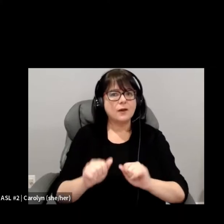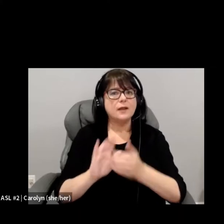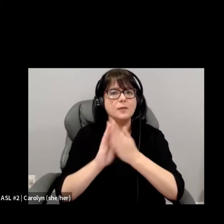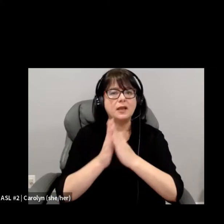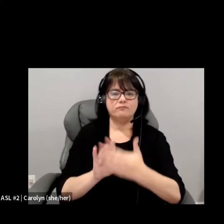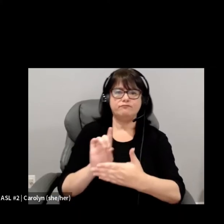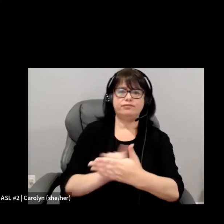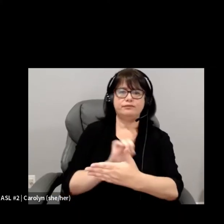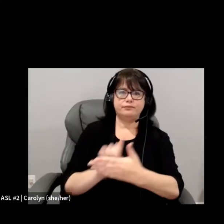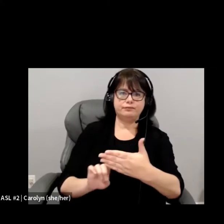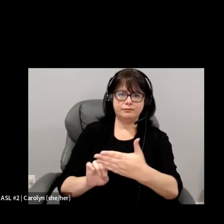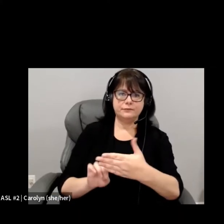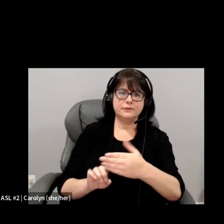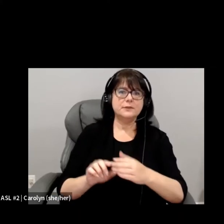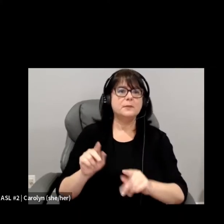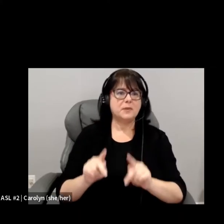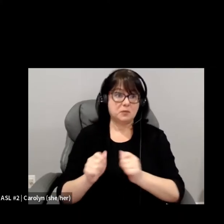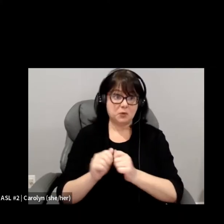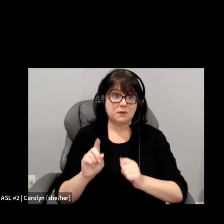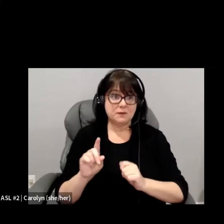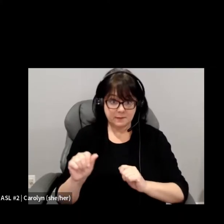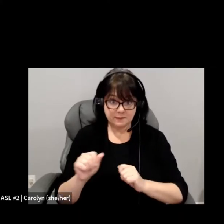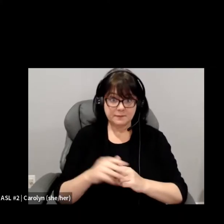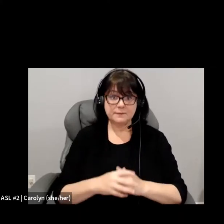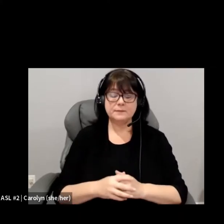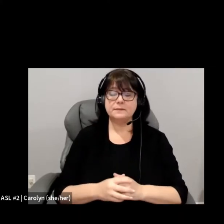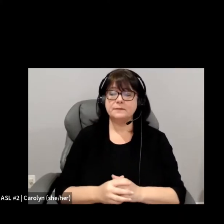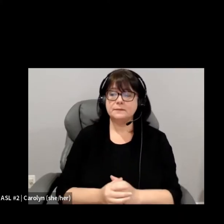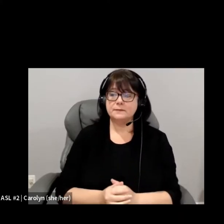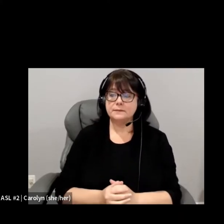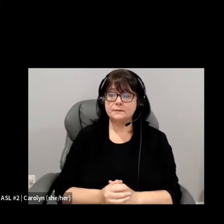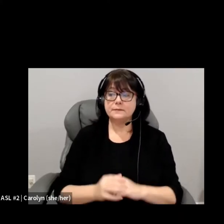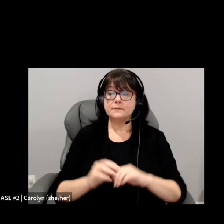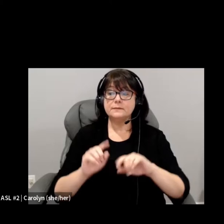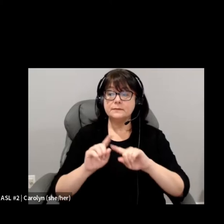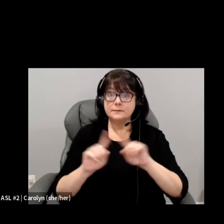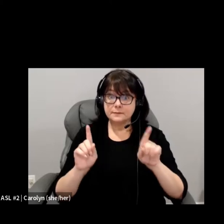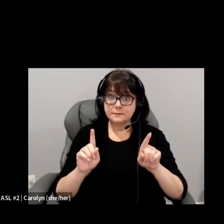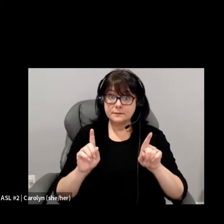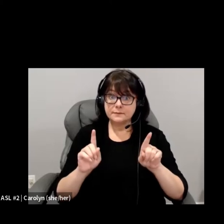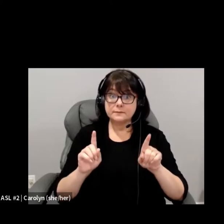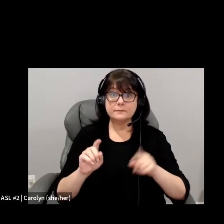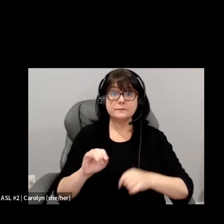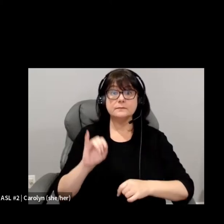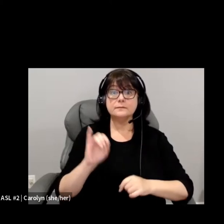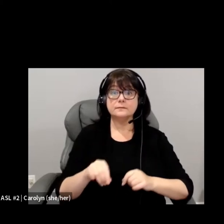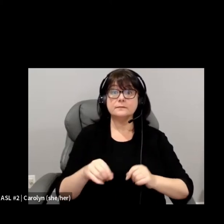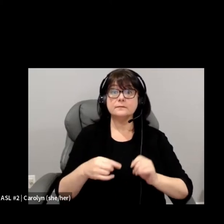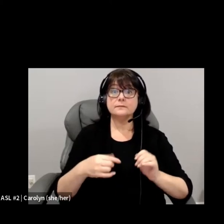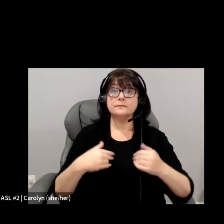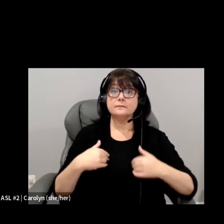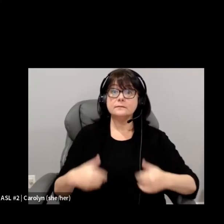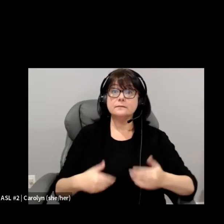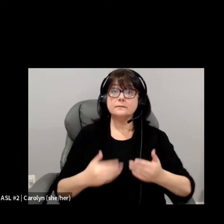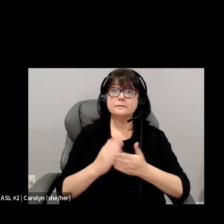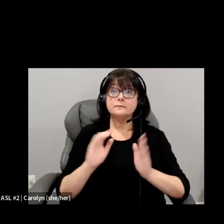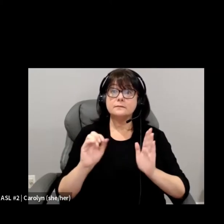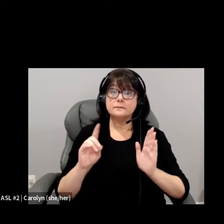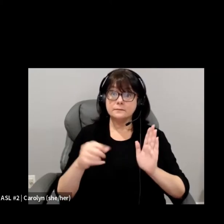HOWEVER, THAT SAID, ULTIMATELY THIS EXPANSION IN THE CODE WAS CONSTRAINED BY VERY EXPLICIT